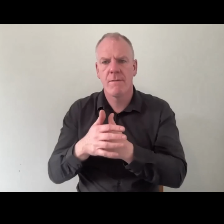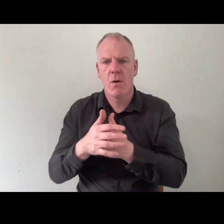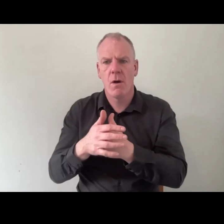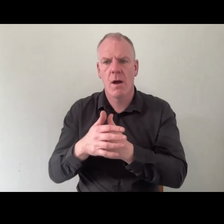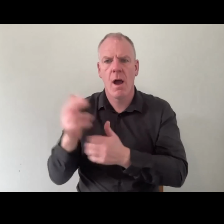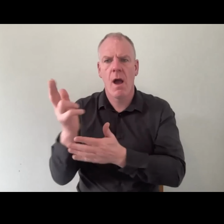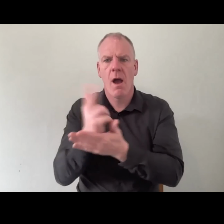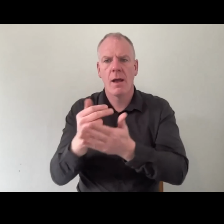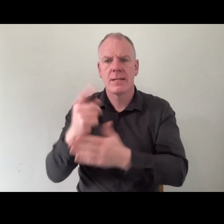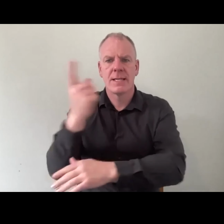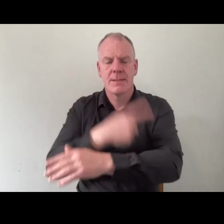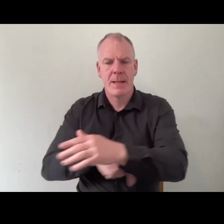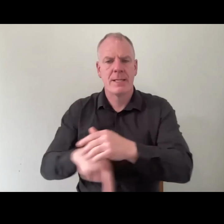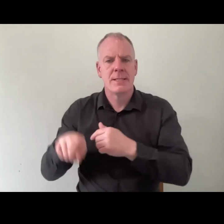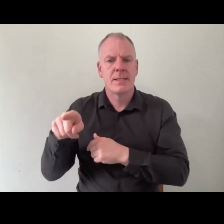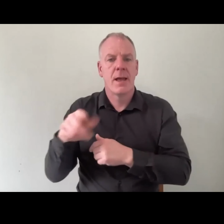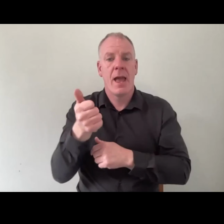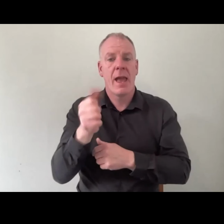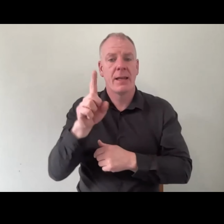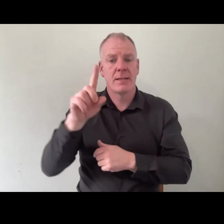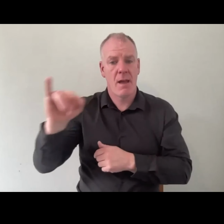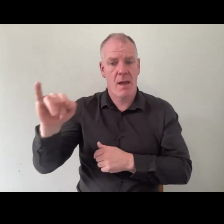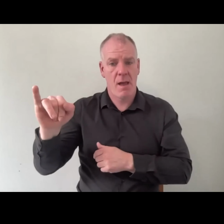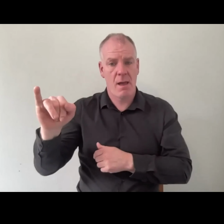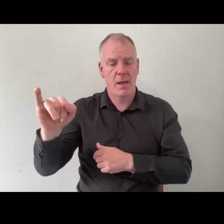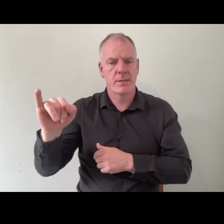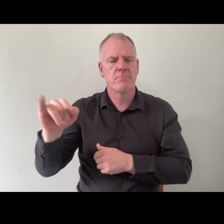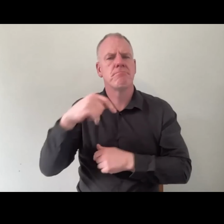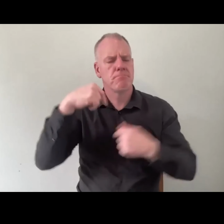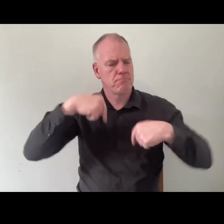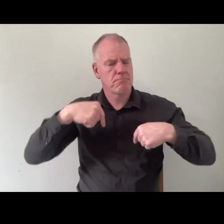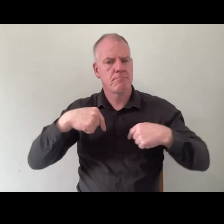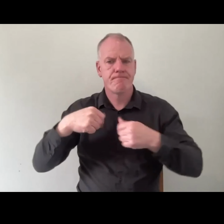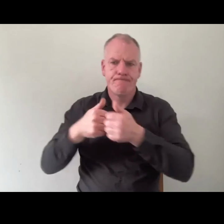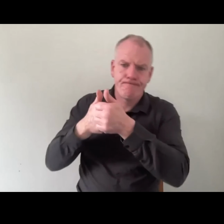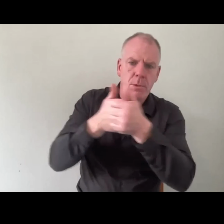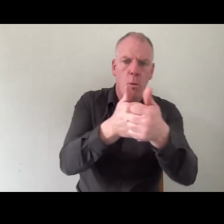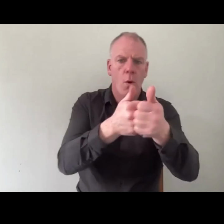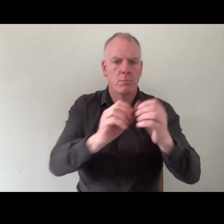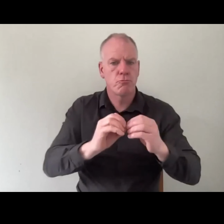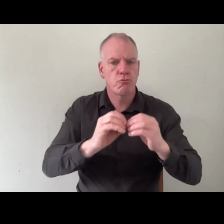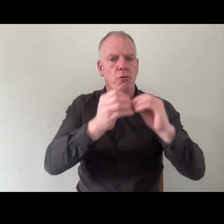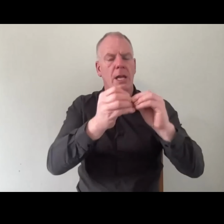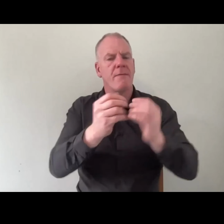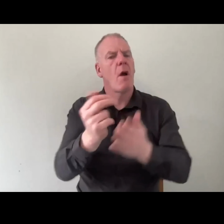ADI describes itself as championing the creativity of artists with disabilities